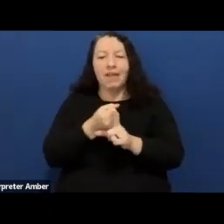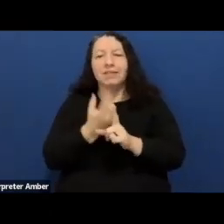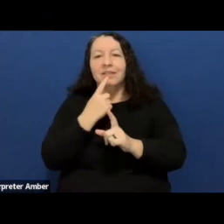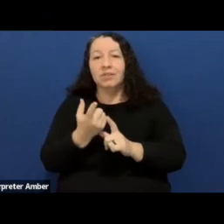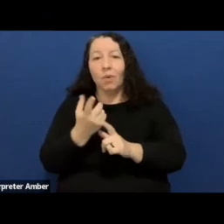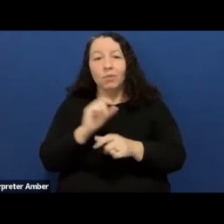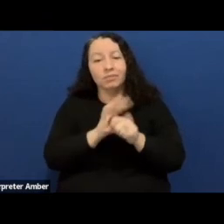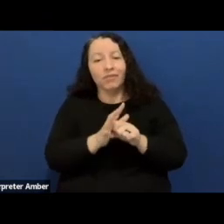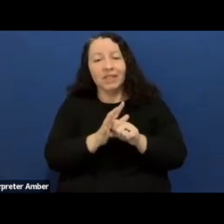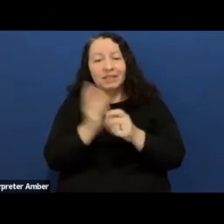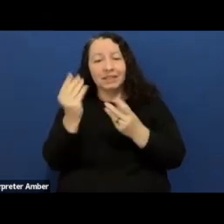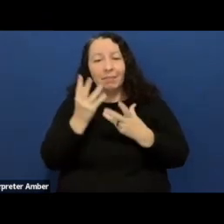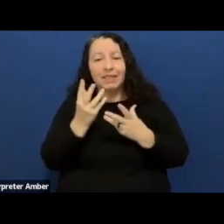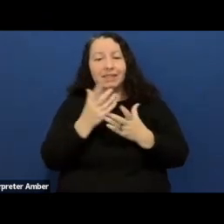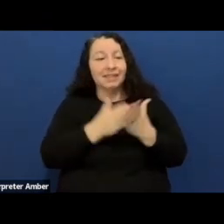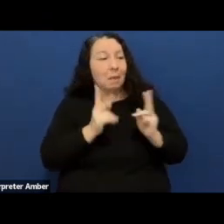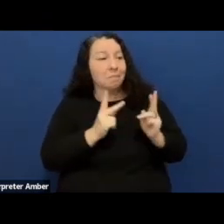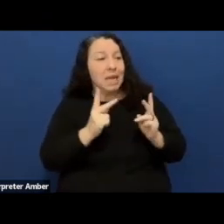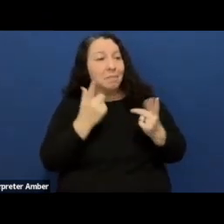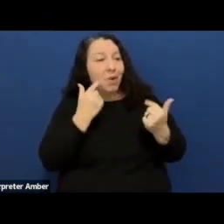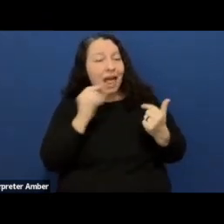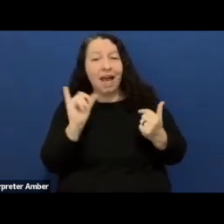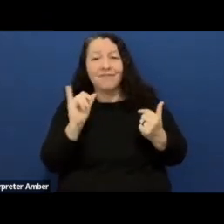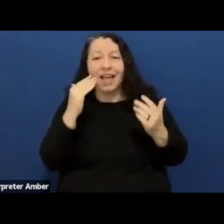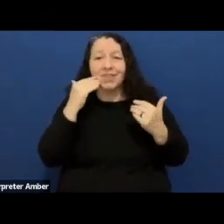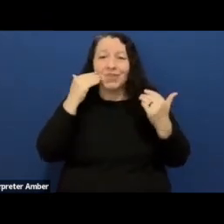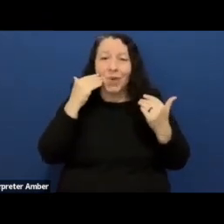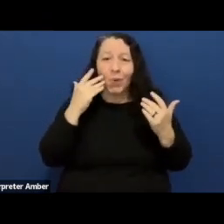explained the condition to me, the diagnosis for all my puddles. She said